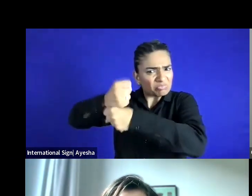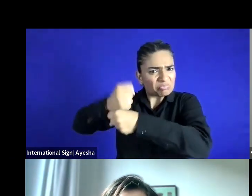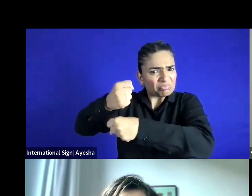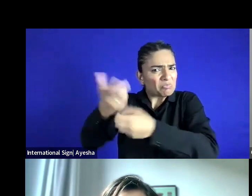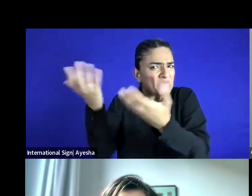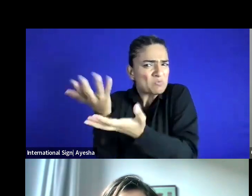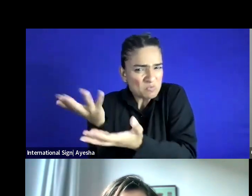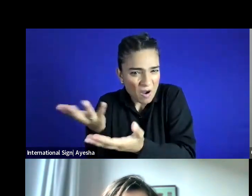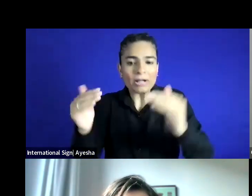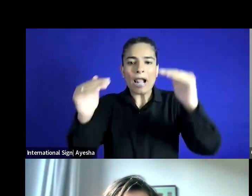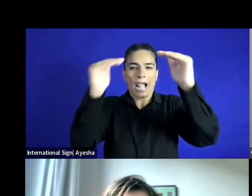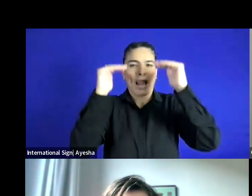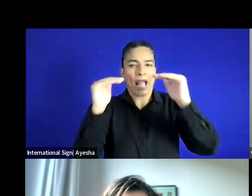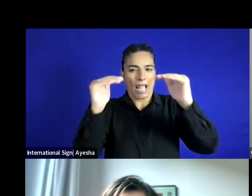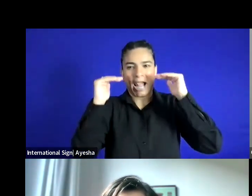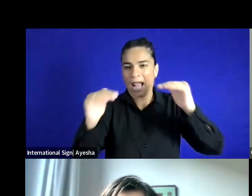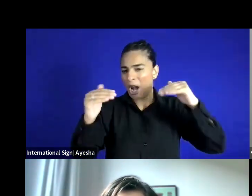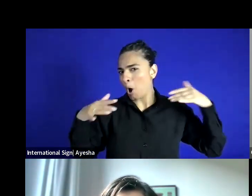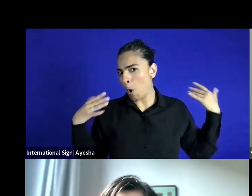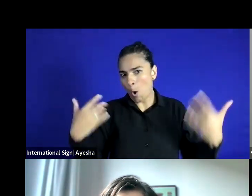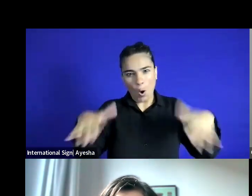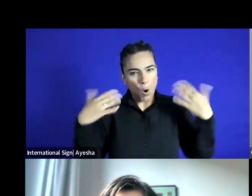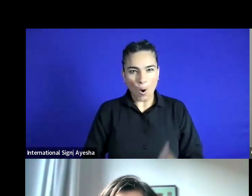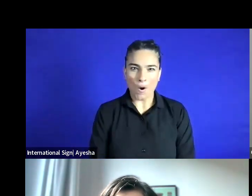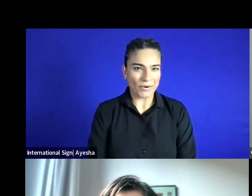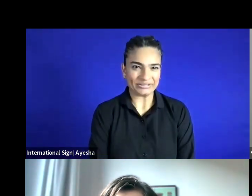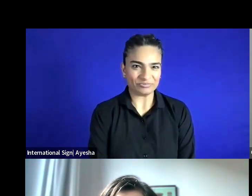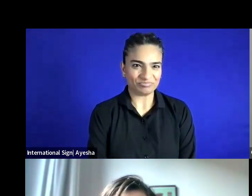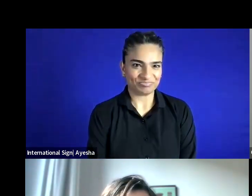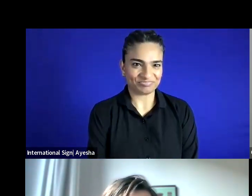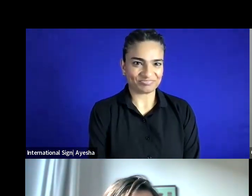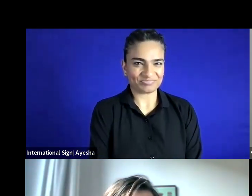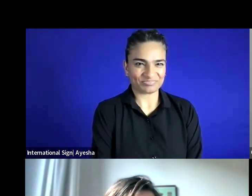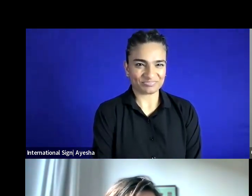and we have our fancy, slides on.